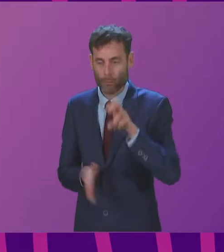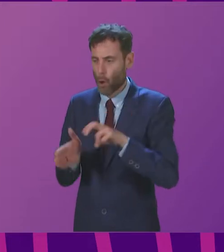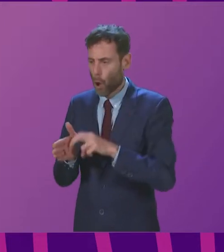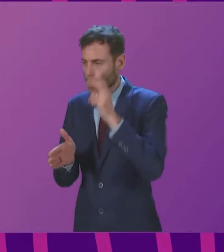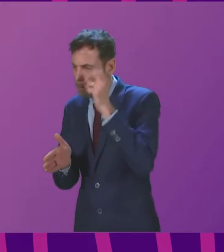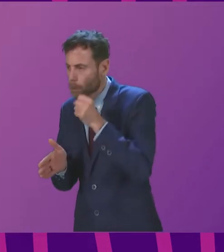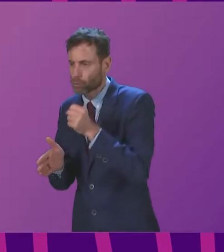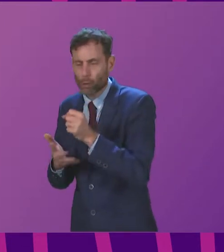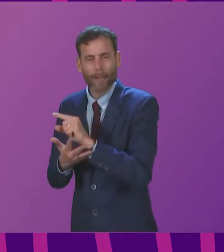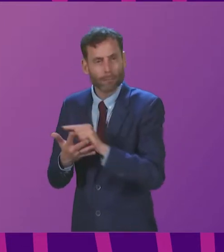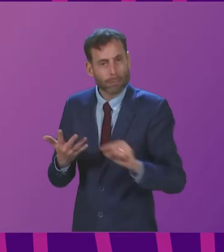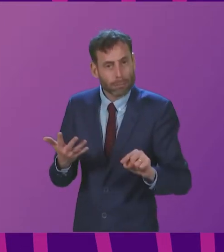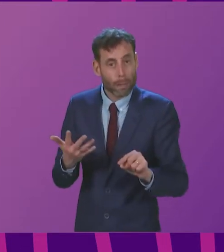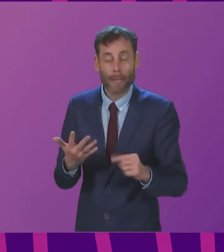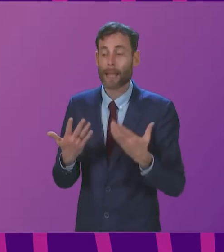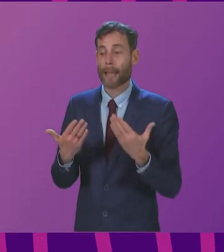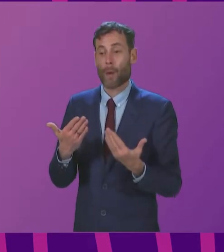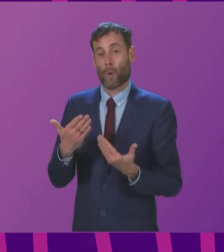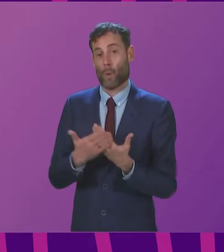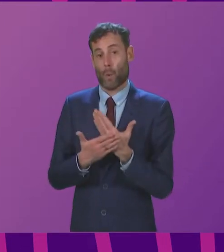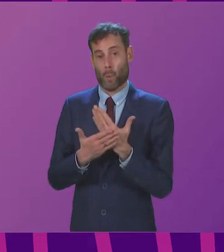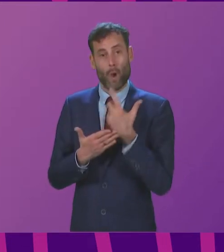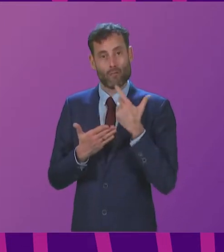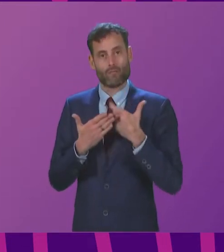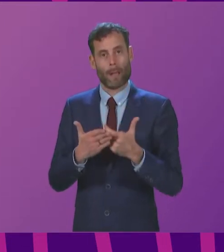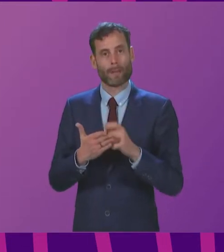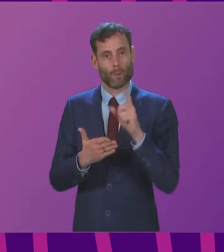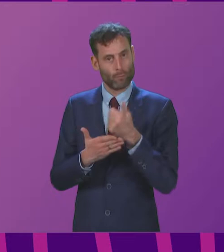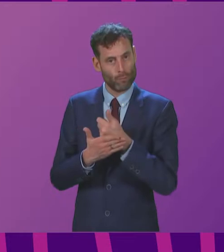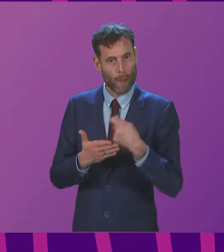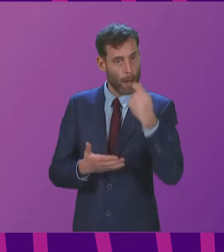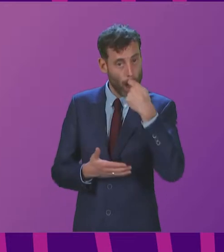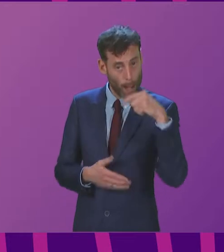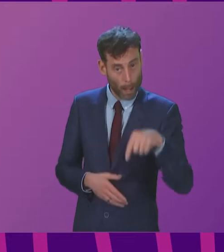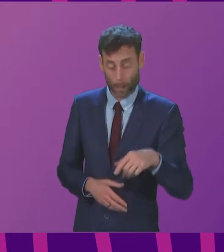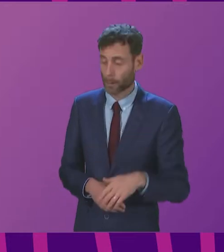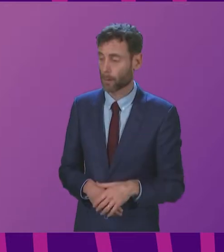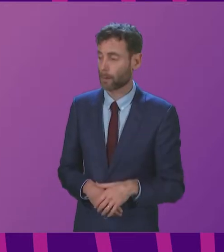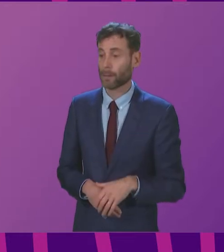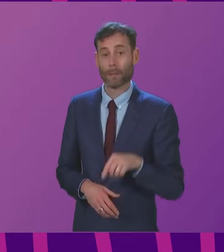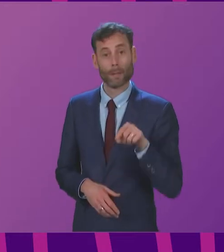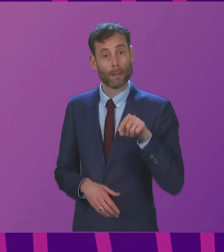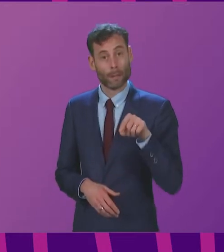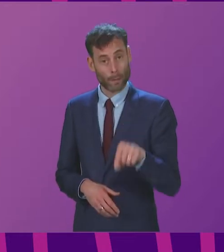new recommendations on lateral flow tests. Will those ads run across all UK terrestrial channels?